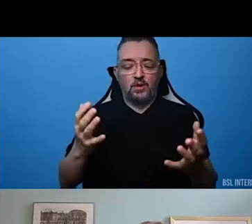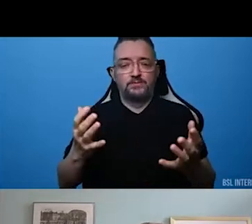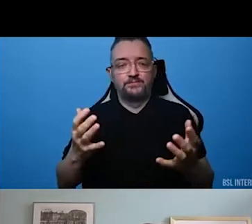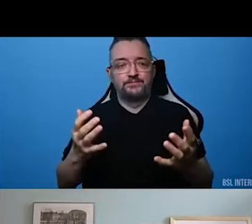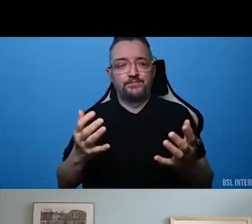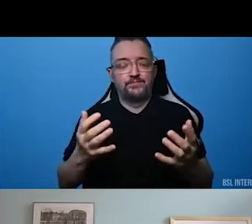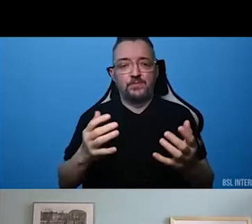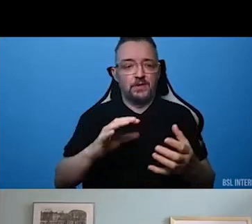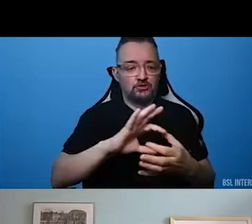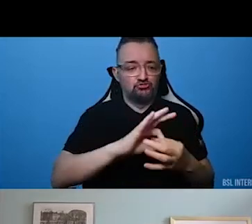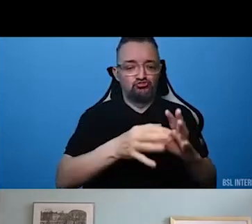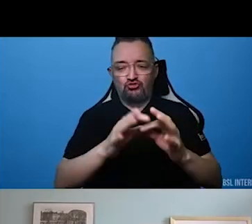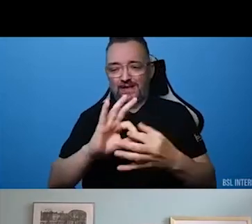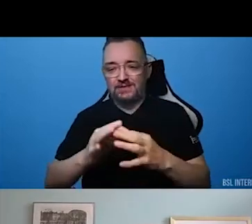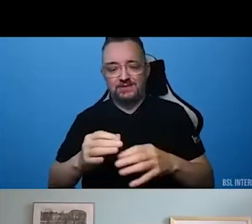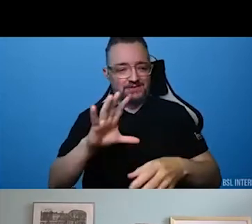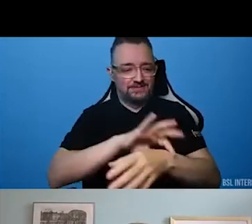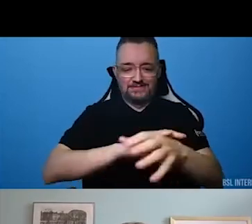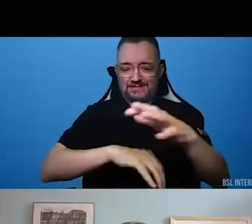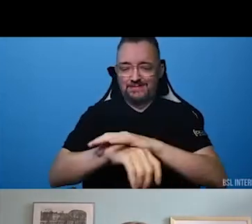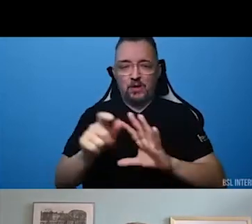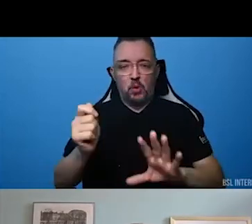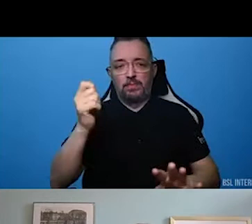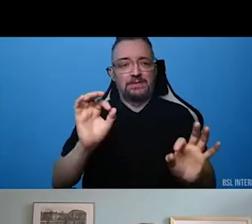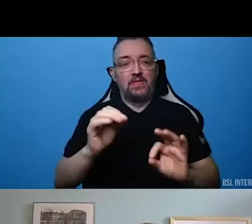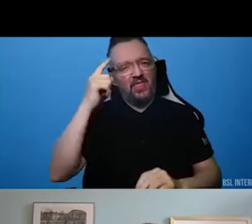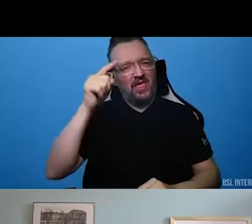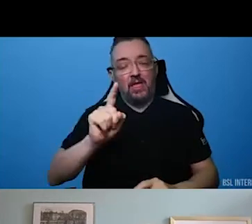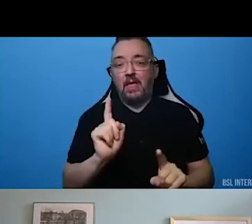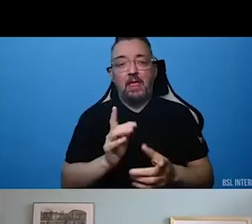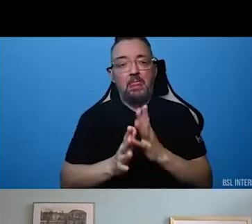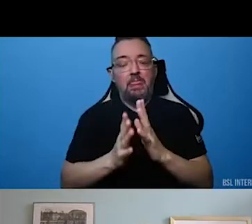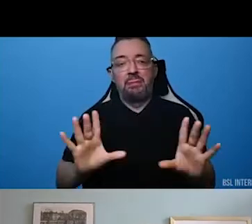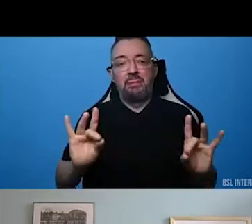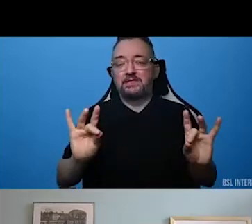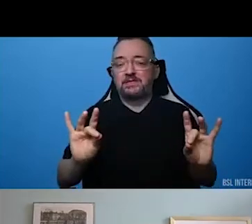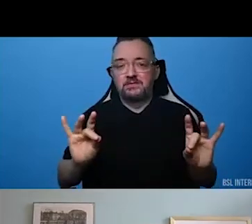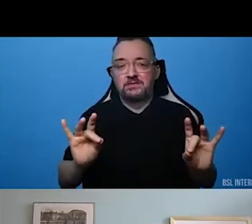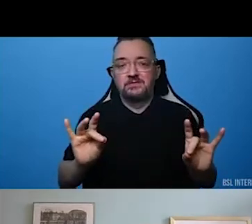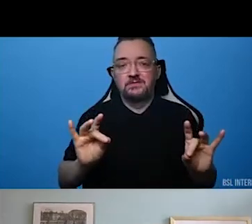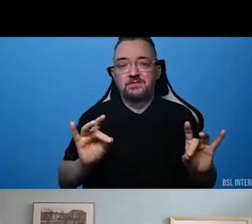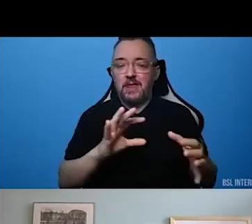that you would need.' As if they were the only artifacts that can tell us about slavery.